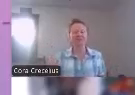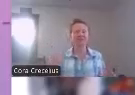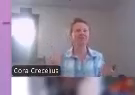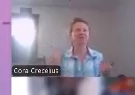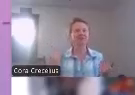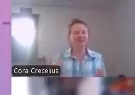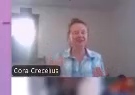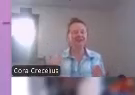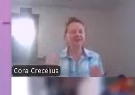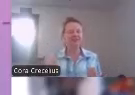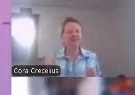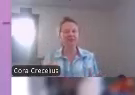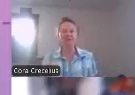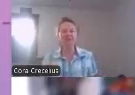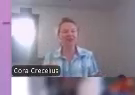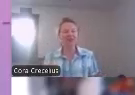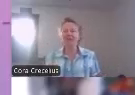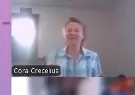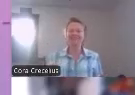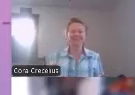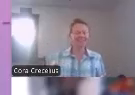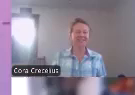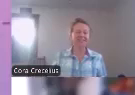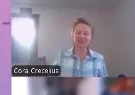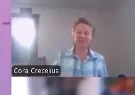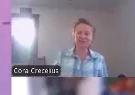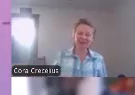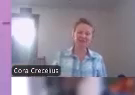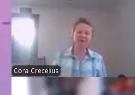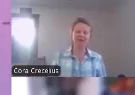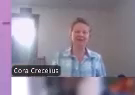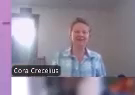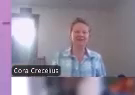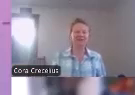And so listening skills are such a huge part of what we do,